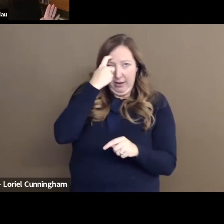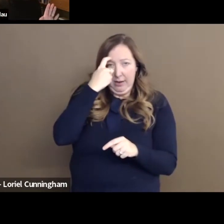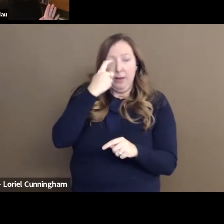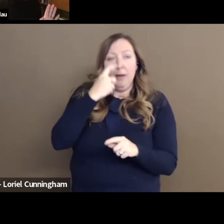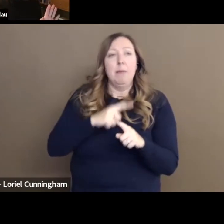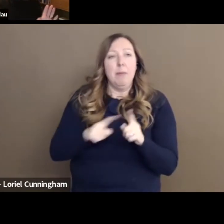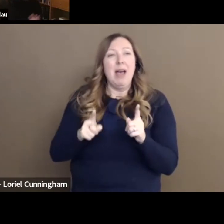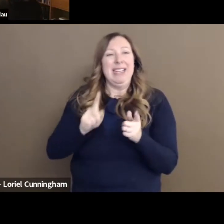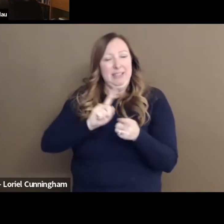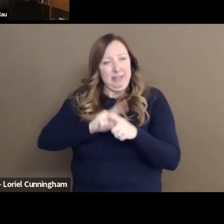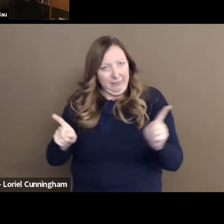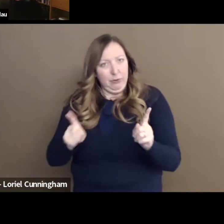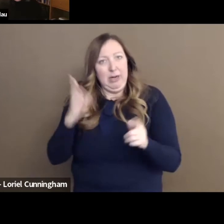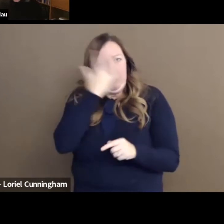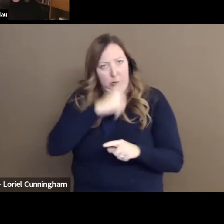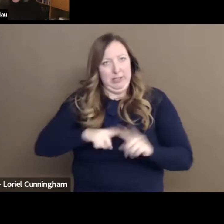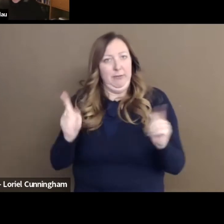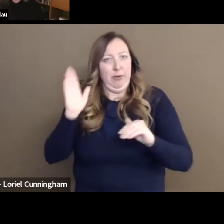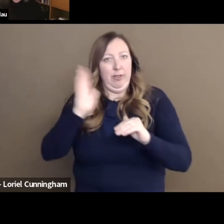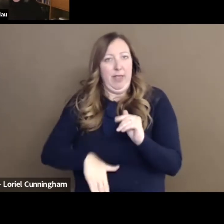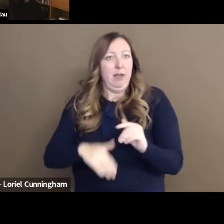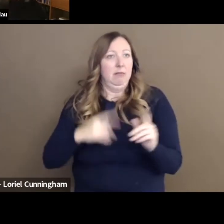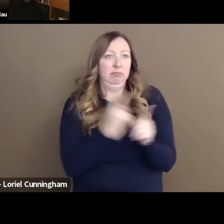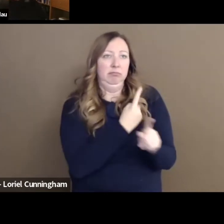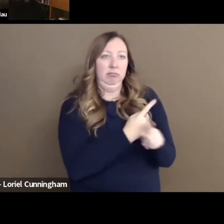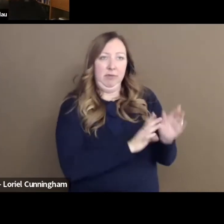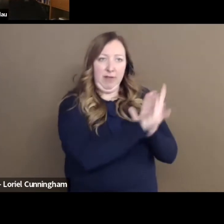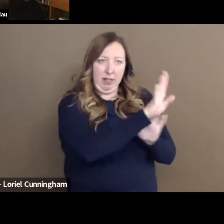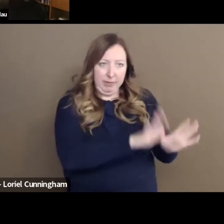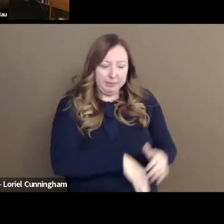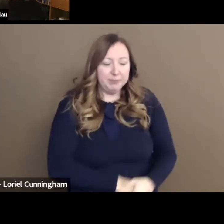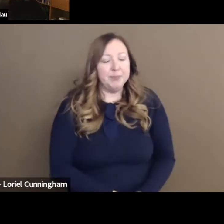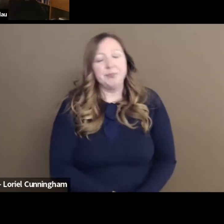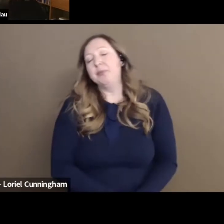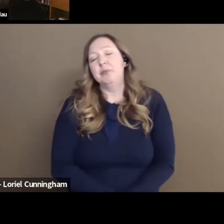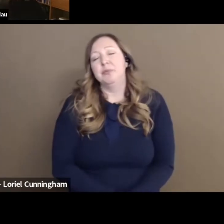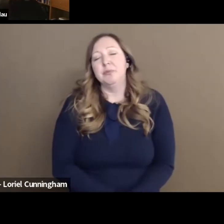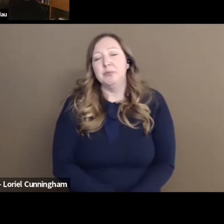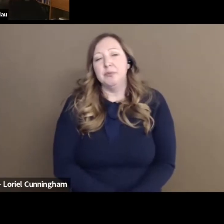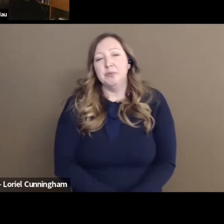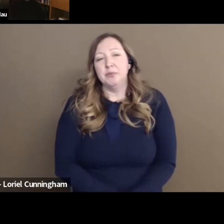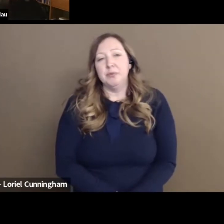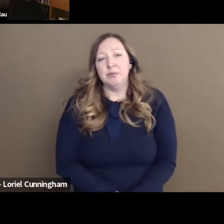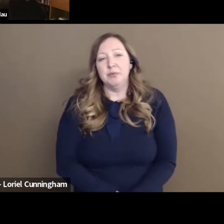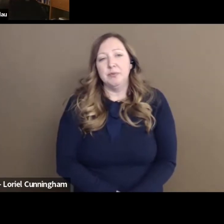other circumstance so i'll tell you in advance